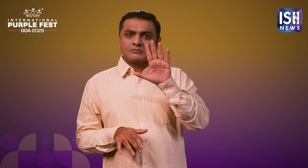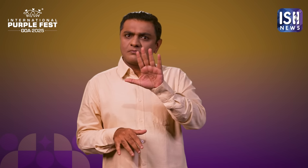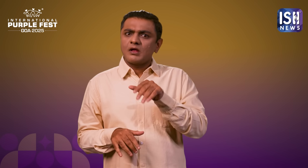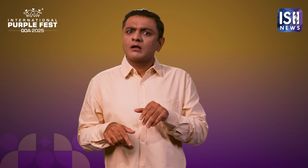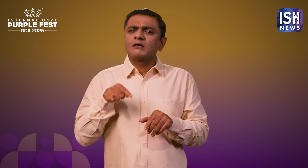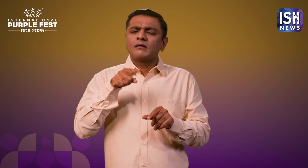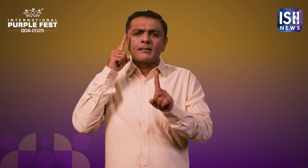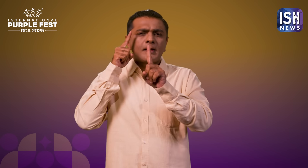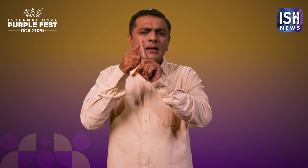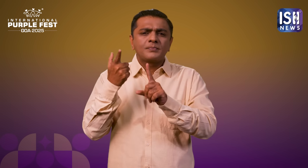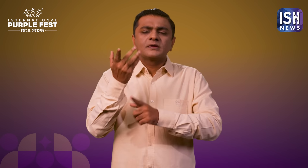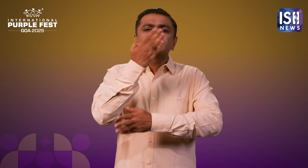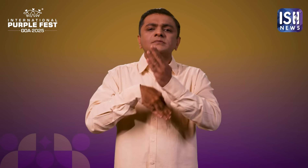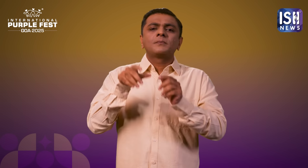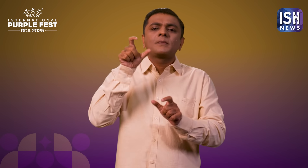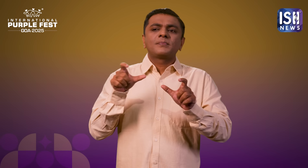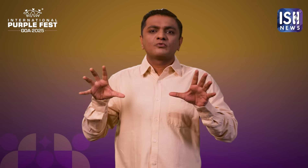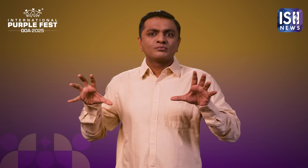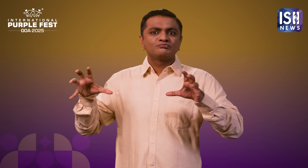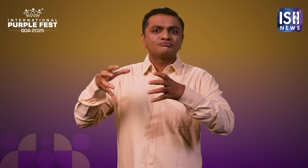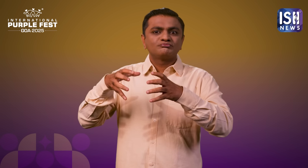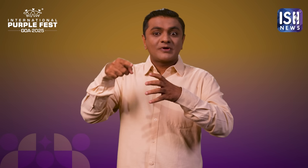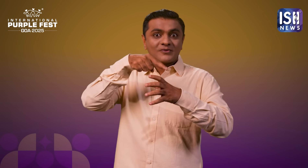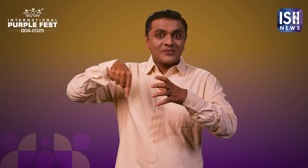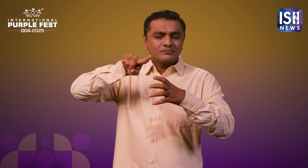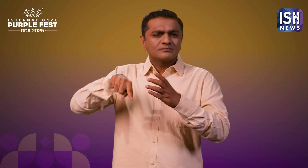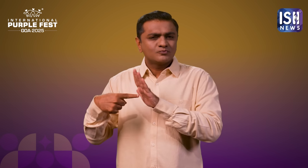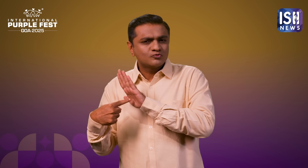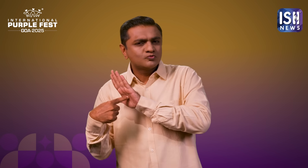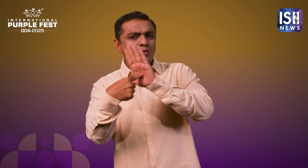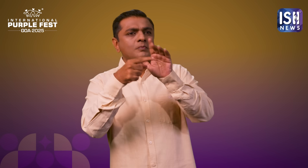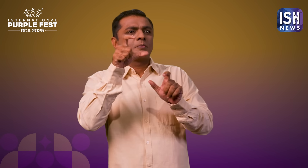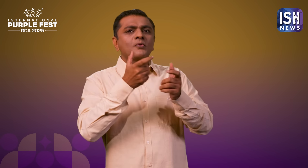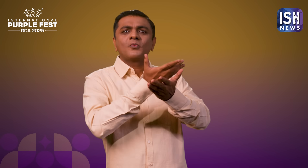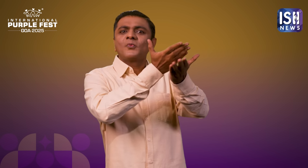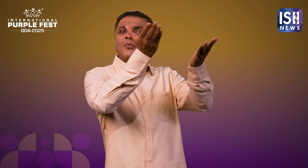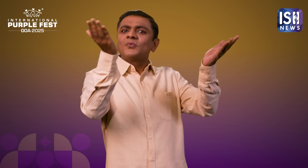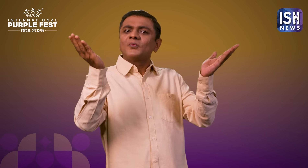aims to showcase the power of persons with disabilities to the world.